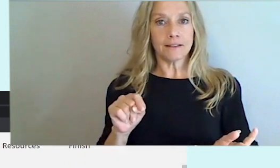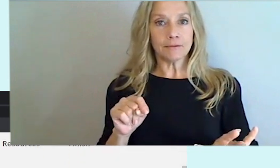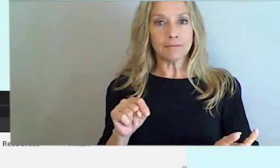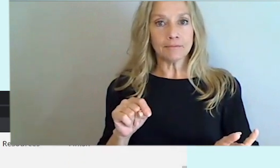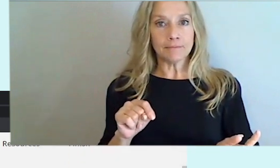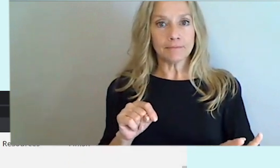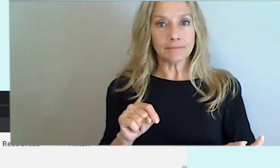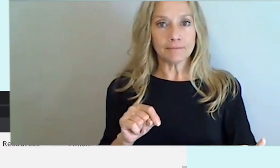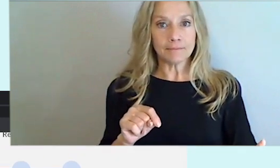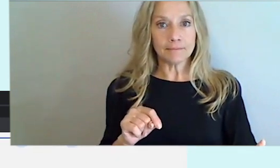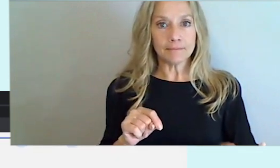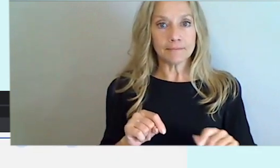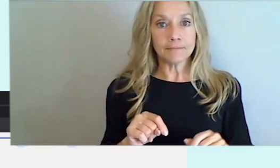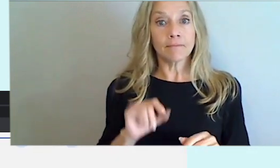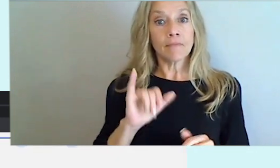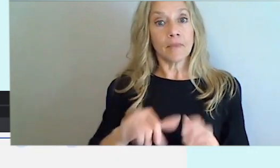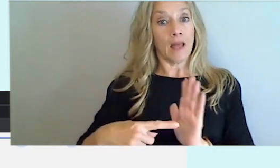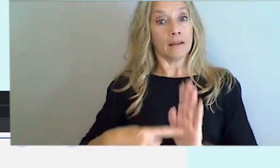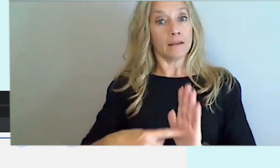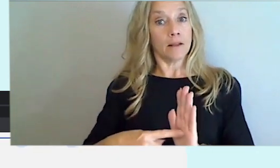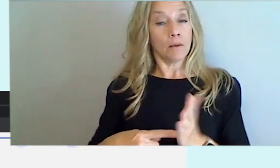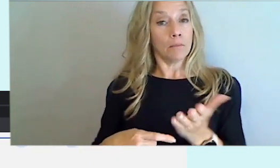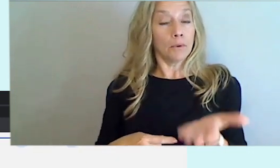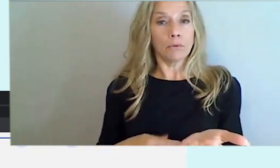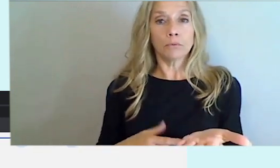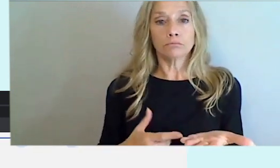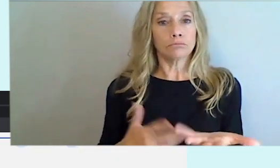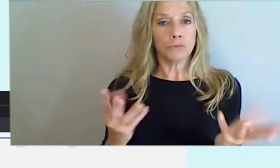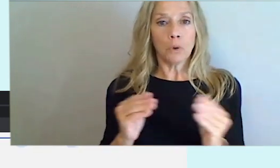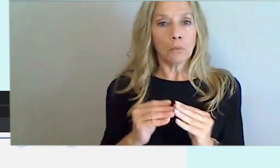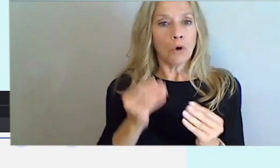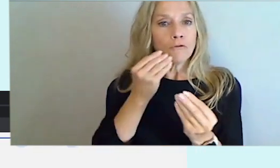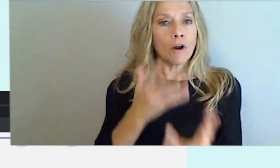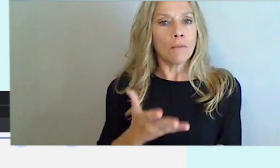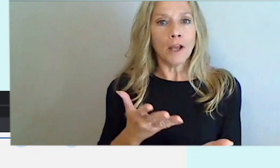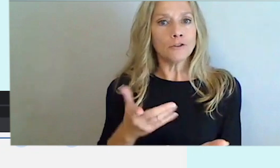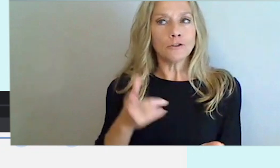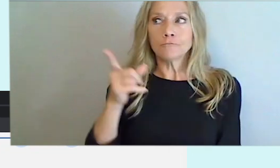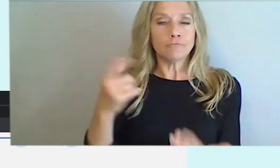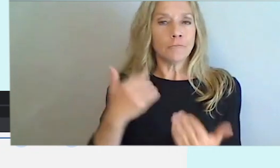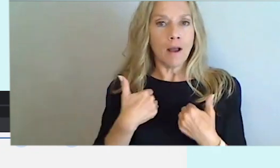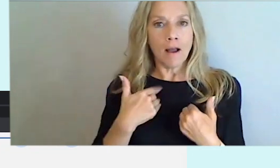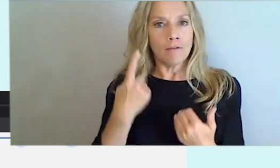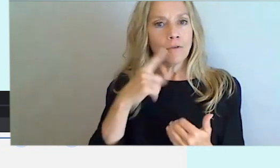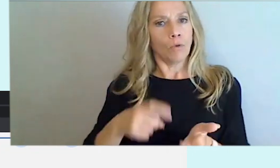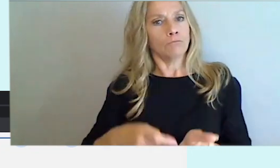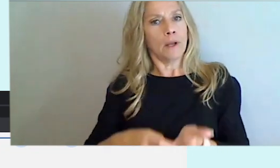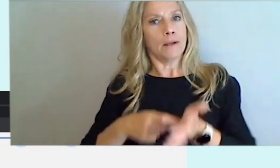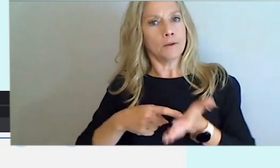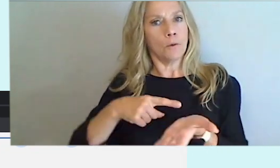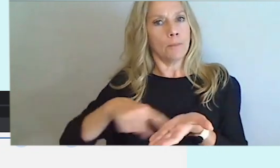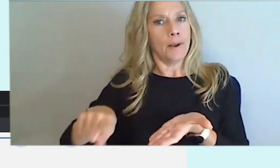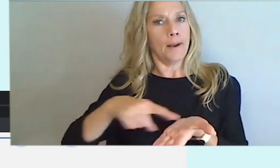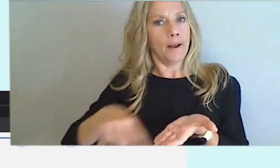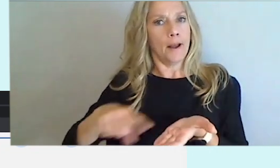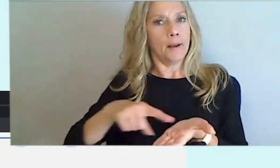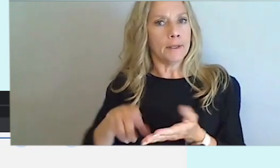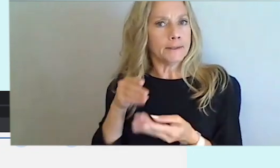For this example, there is not any information on file for mandatory payment expense, so the member must answer